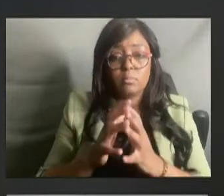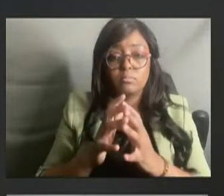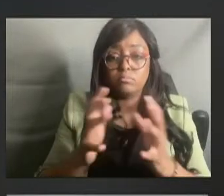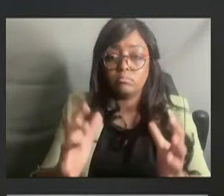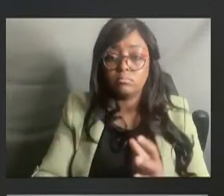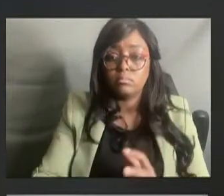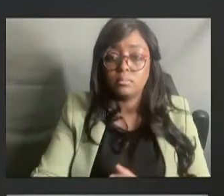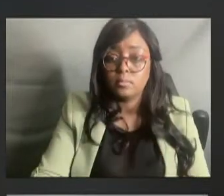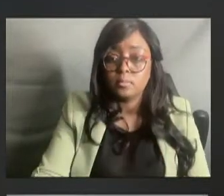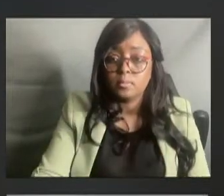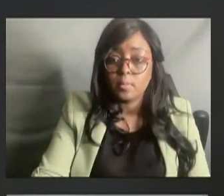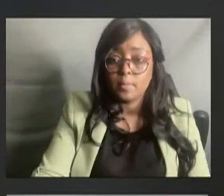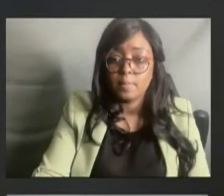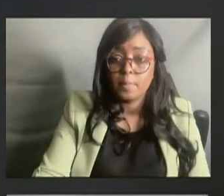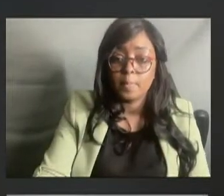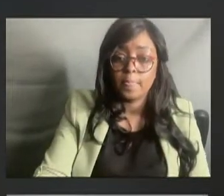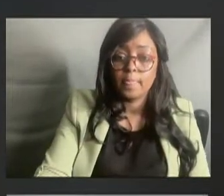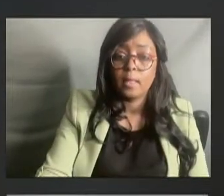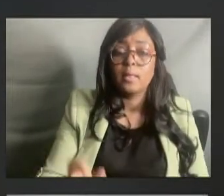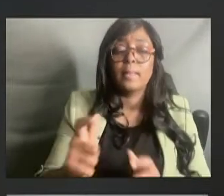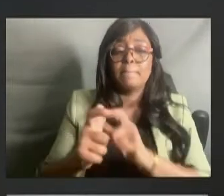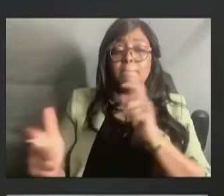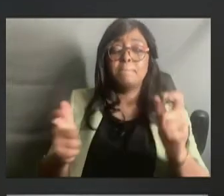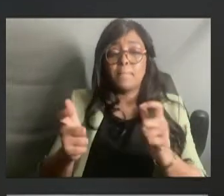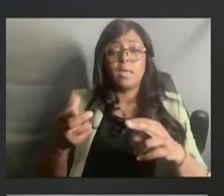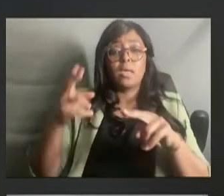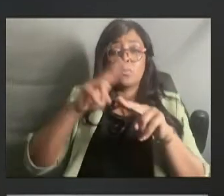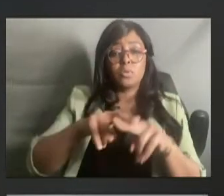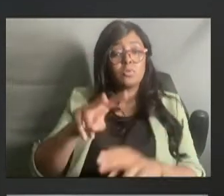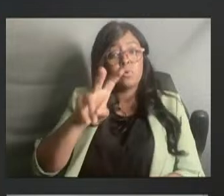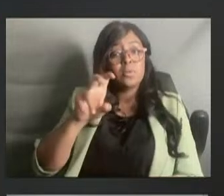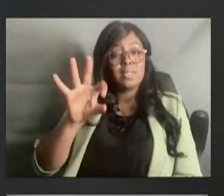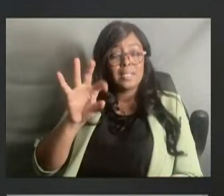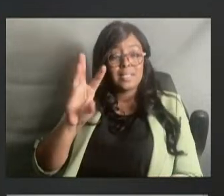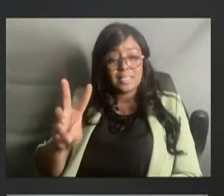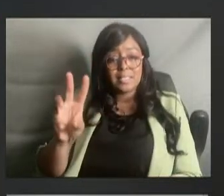looks like. And it's pretty